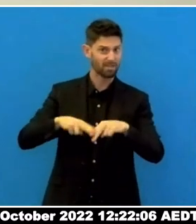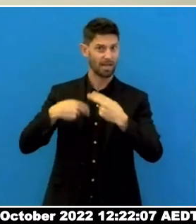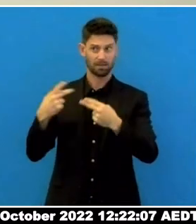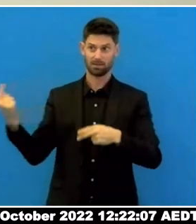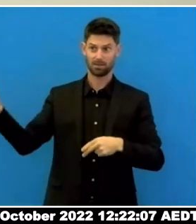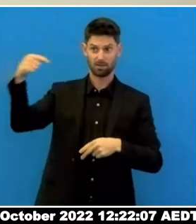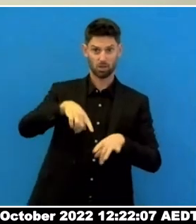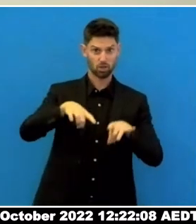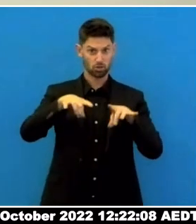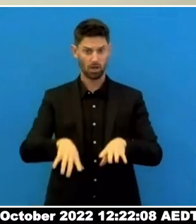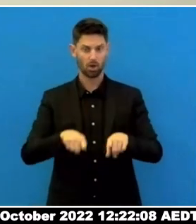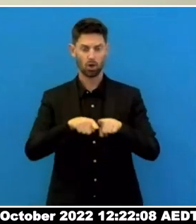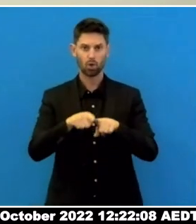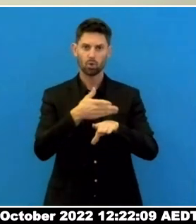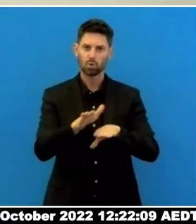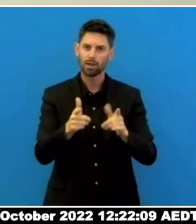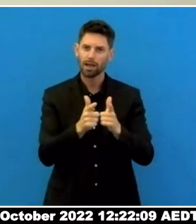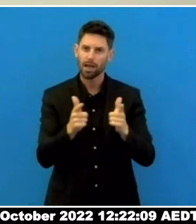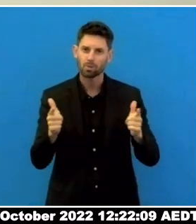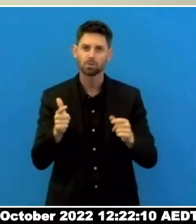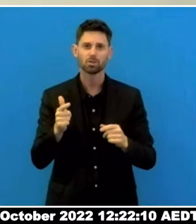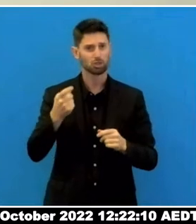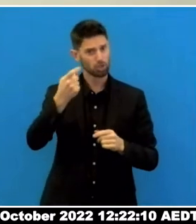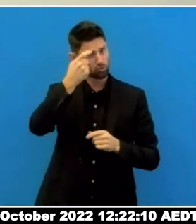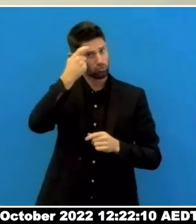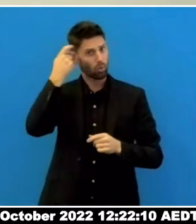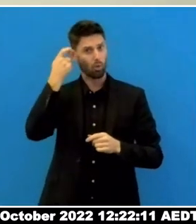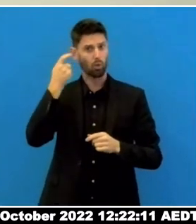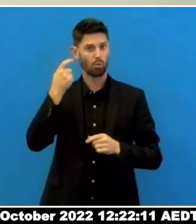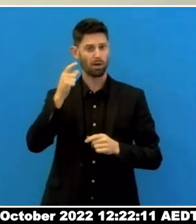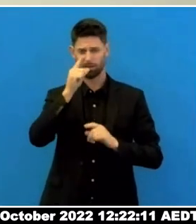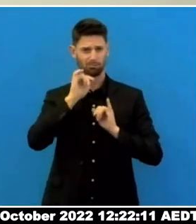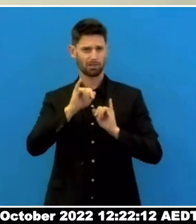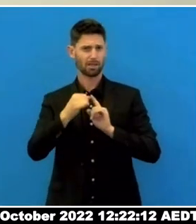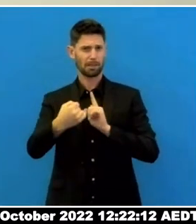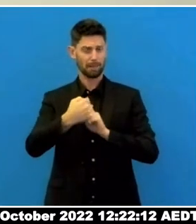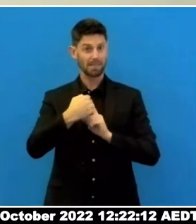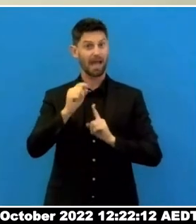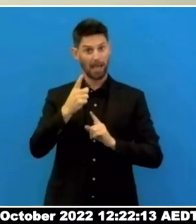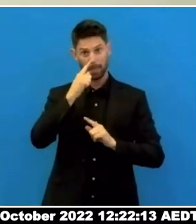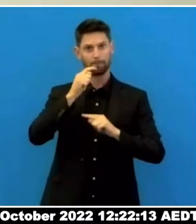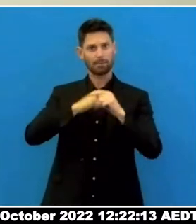And trauma manifests in all sorts of ways intergenerationally as well, as parents,